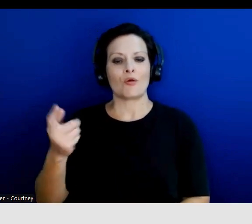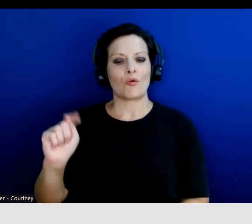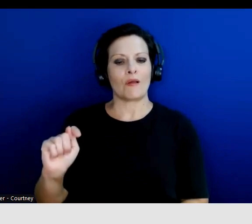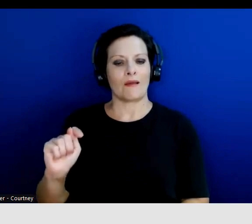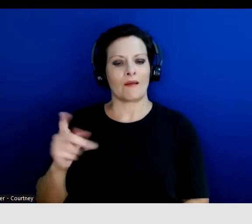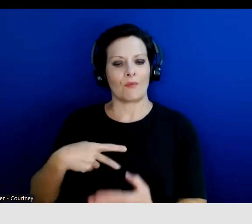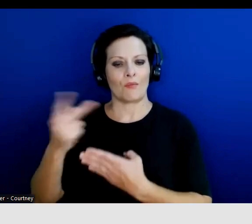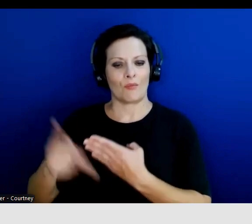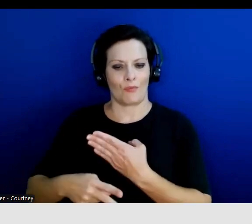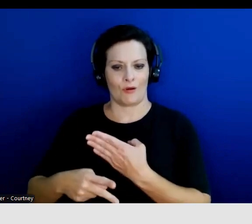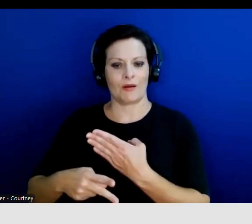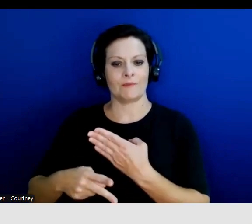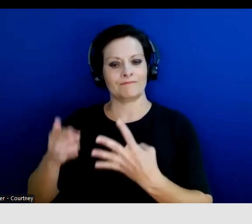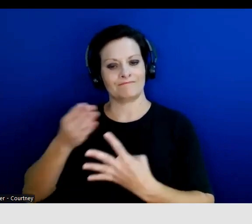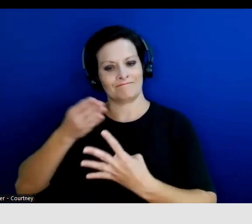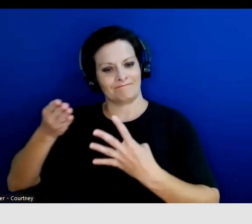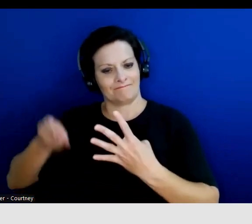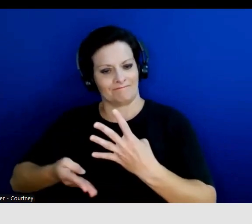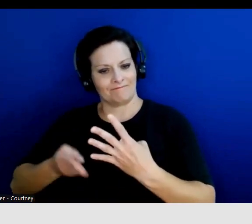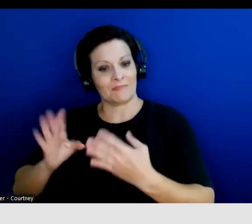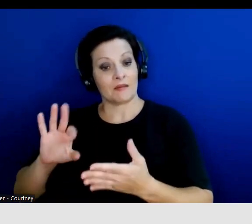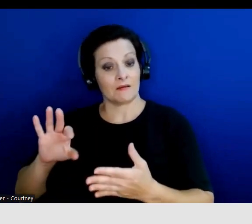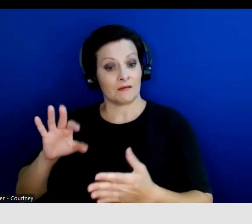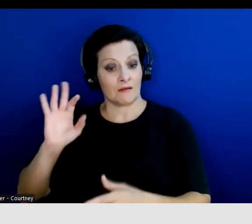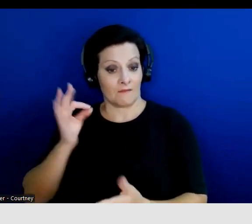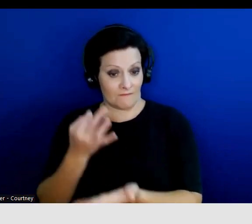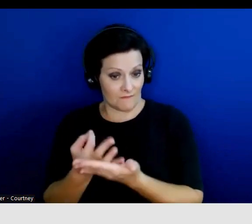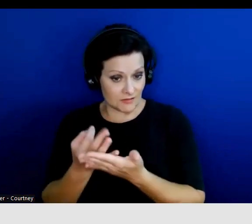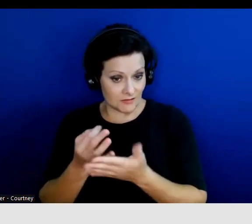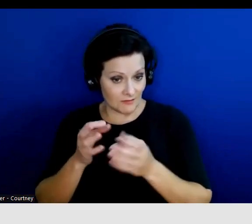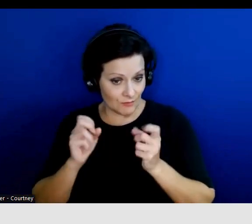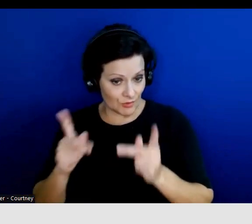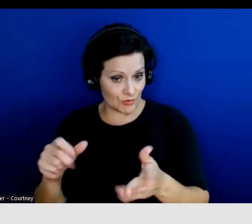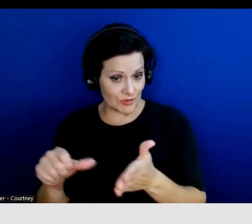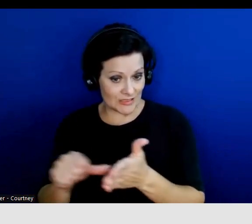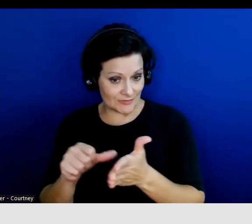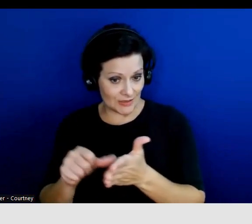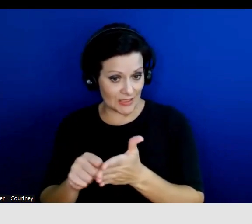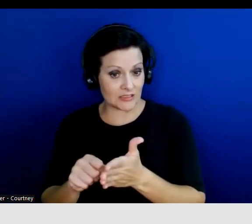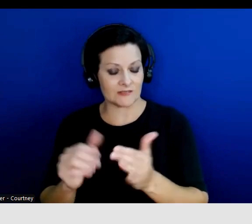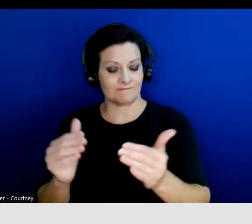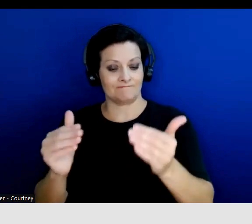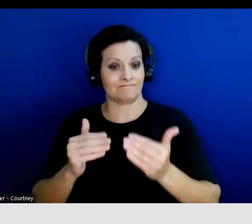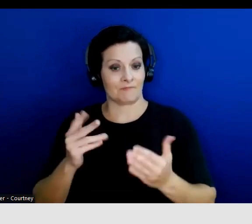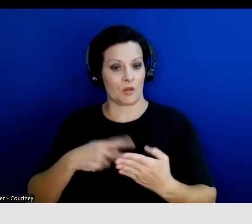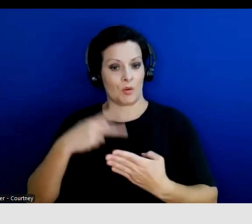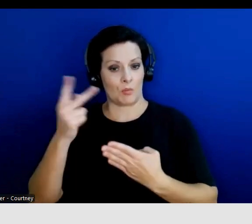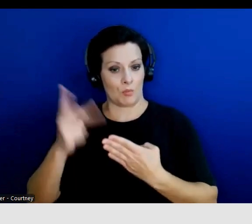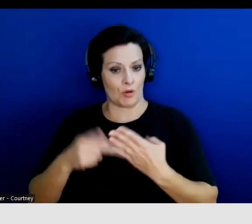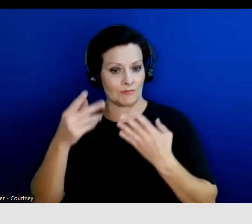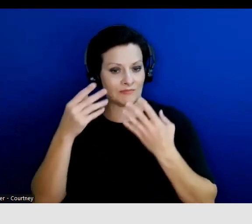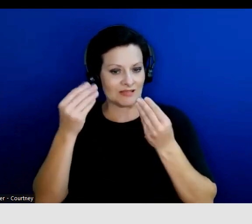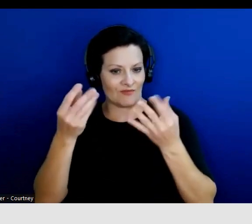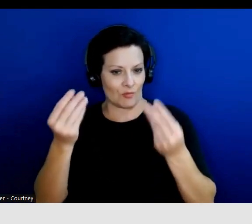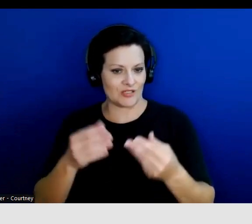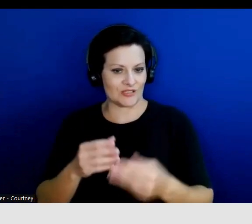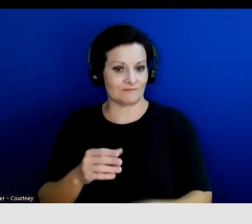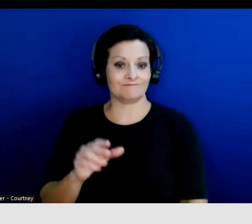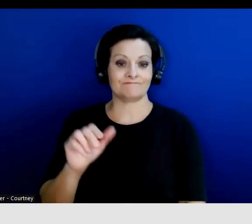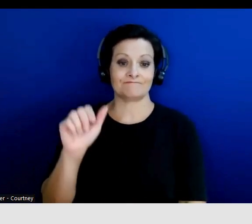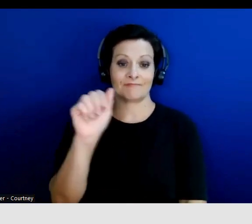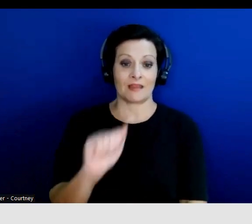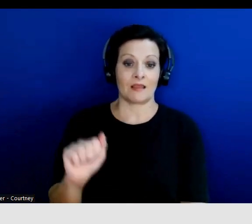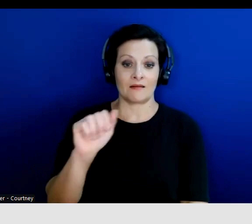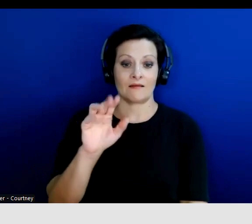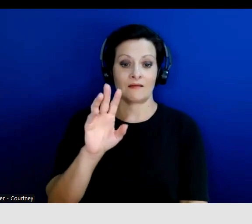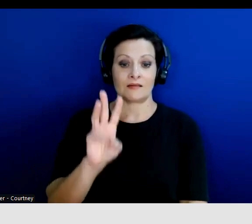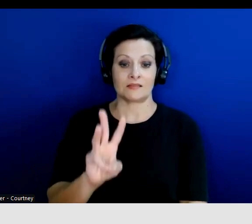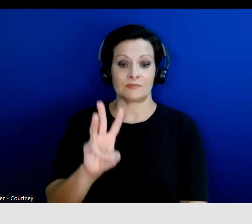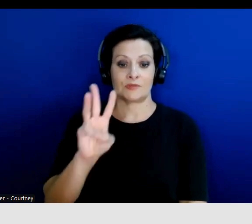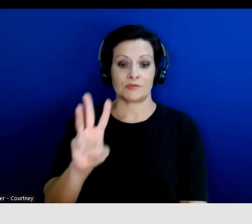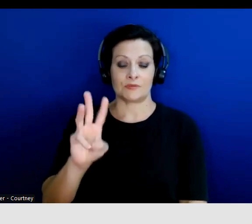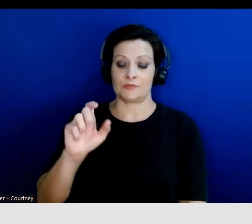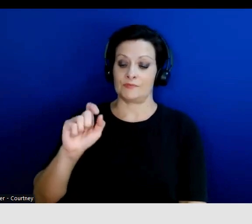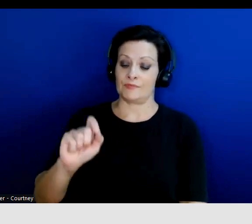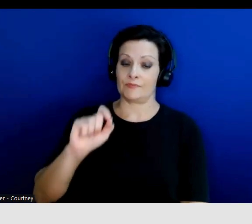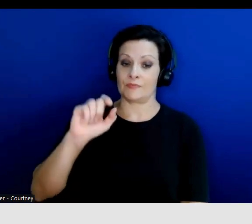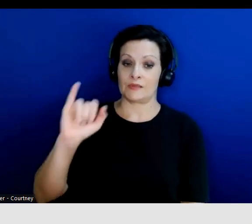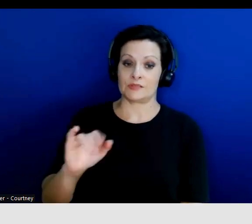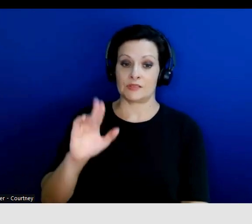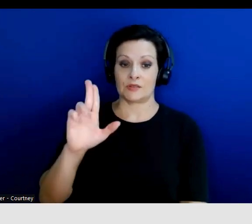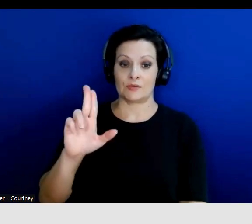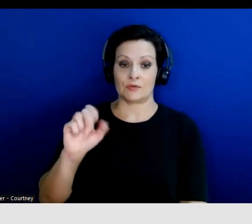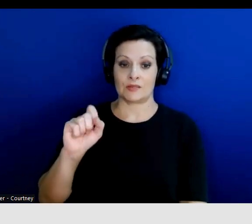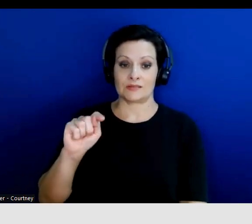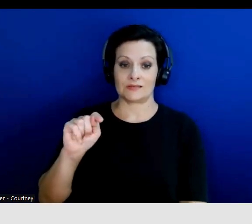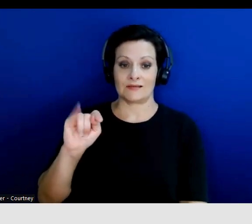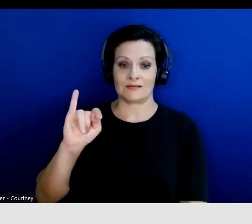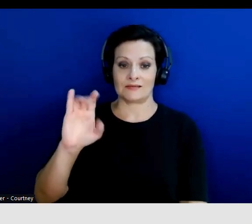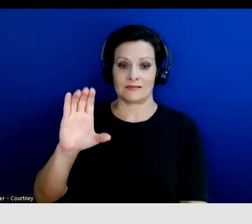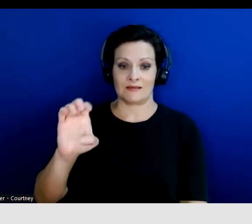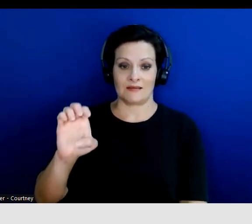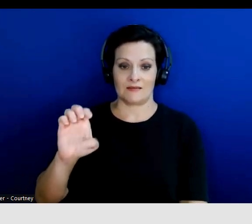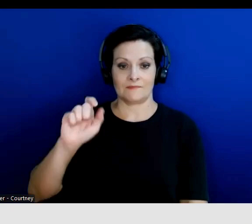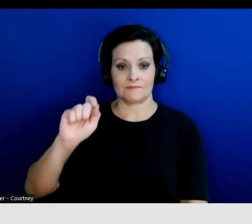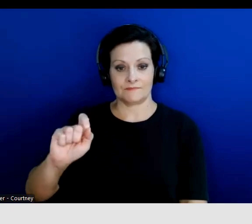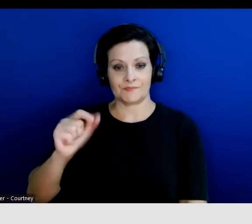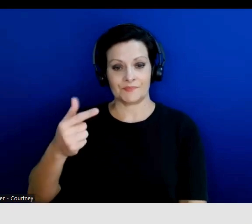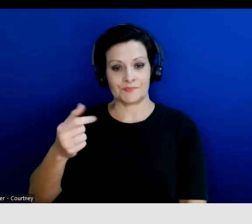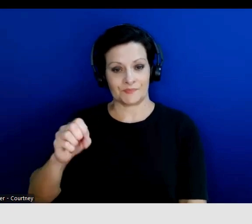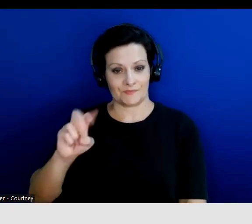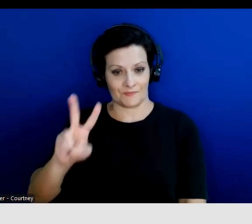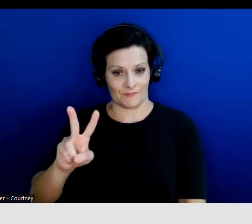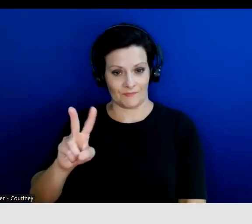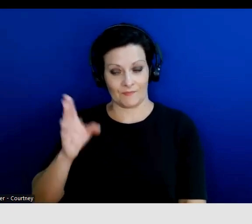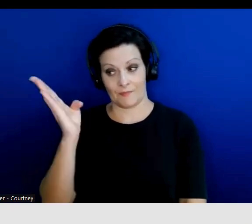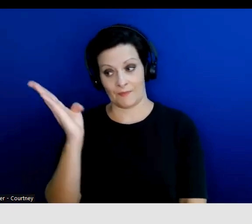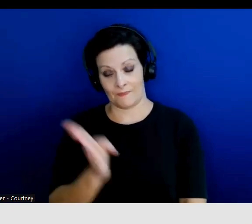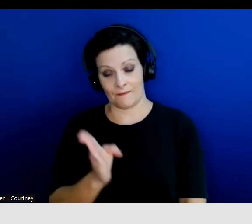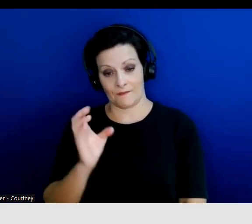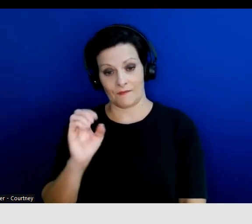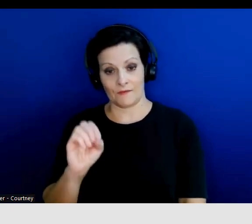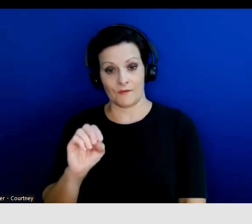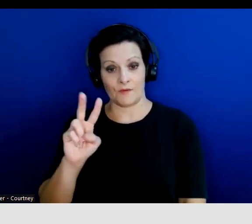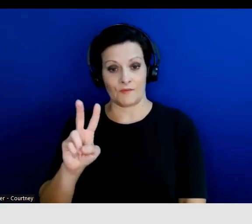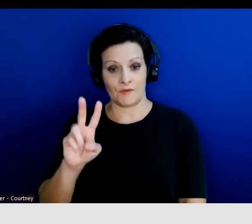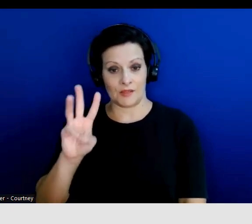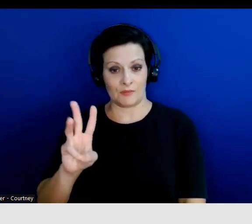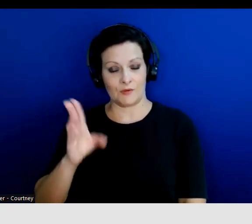page, under “Programs and Information,” at www.justice.gov/ovw/funding-opportunities.